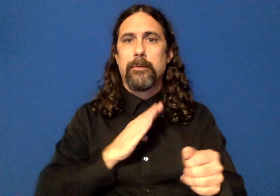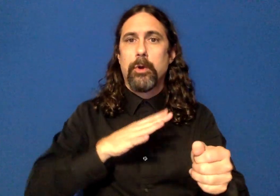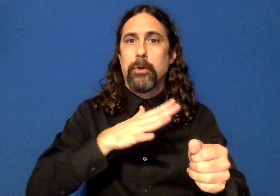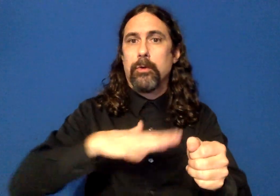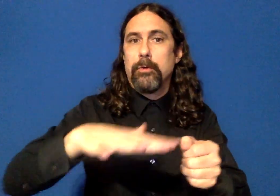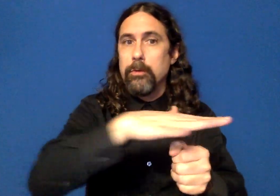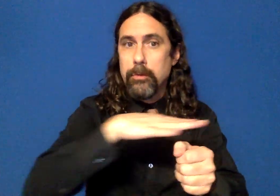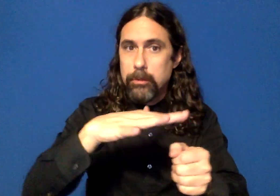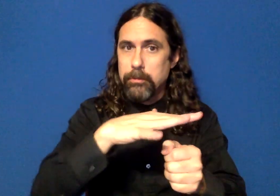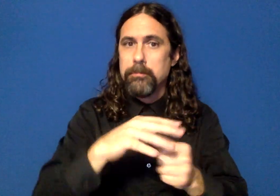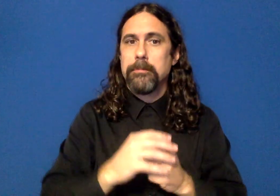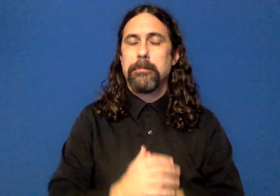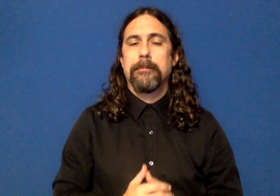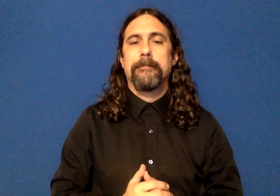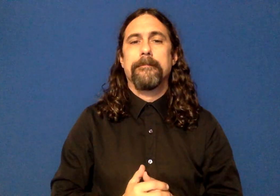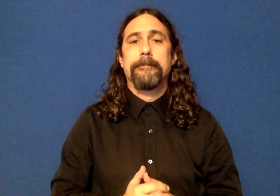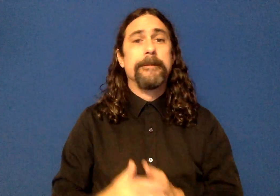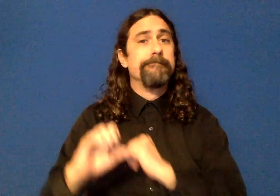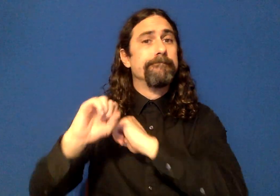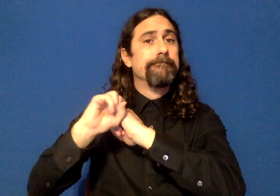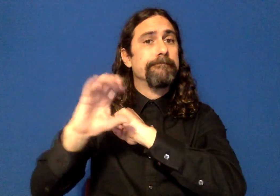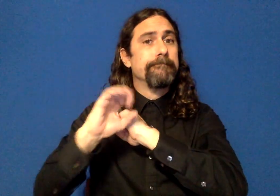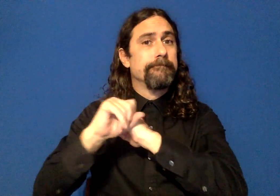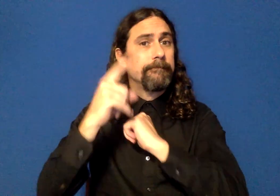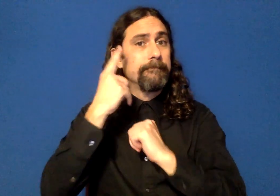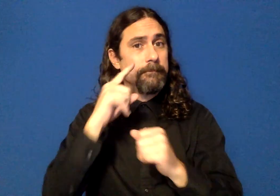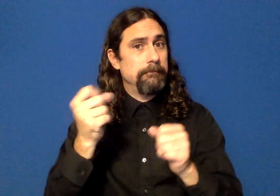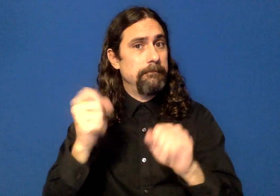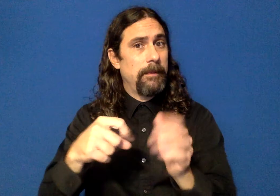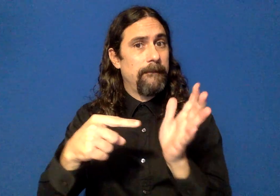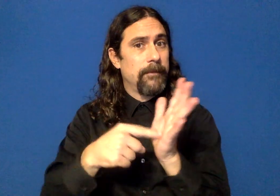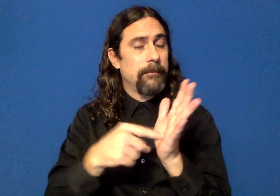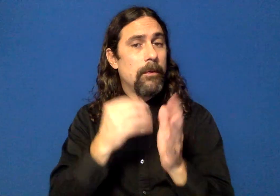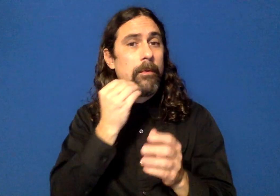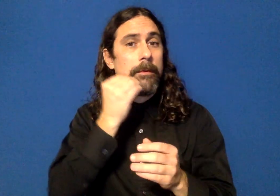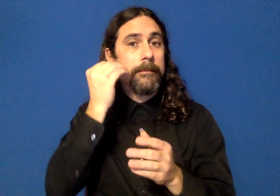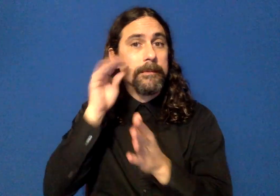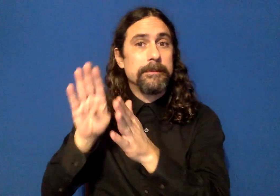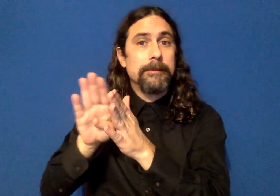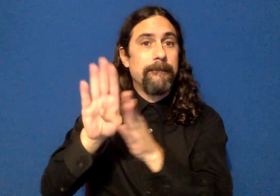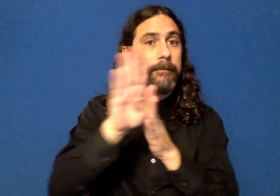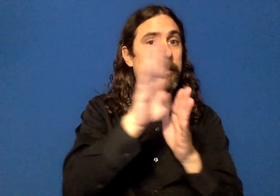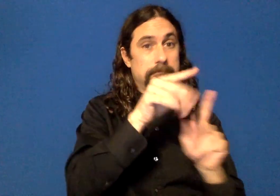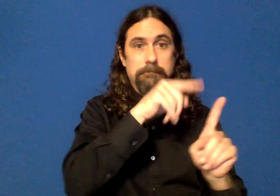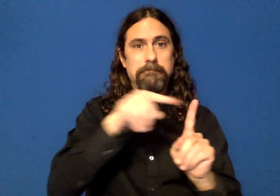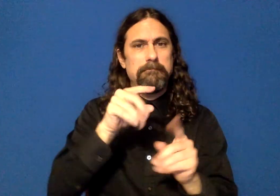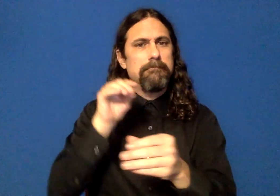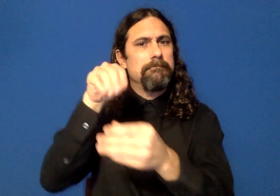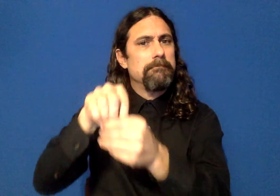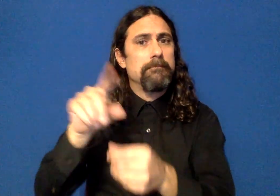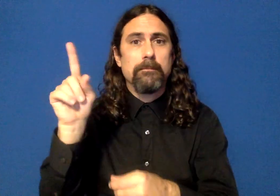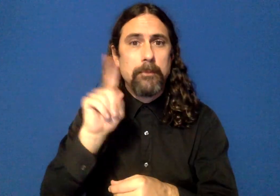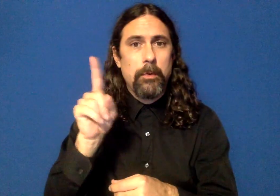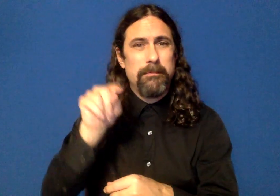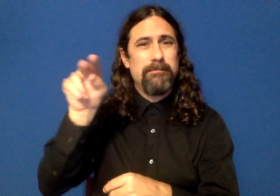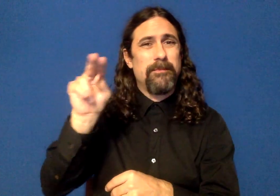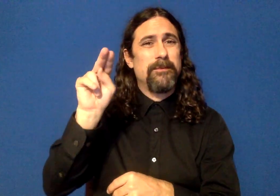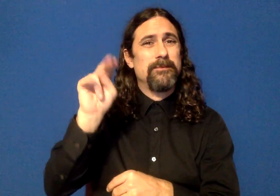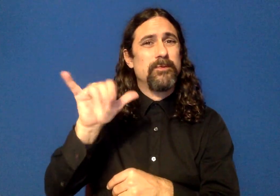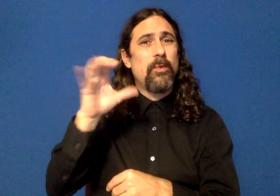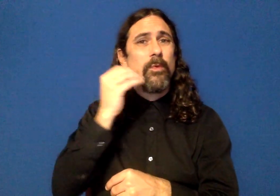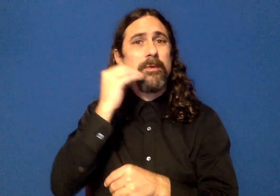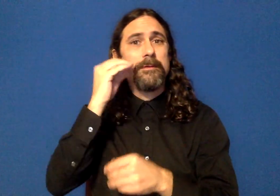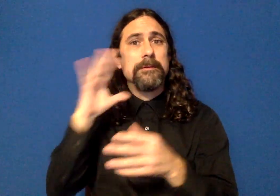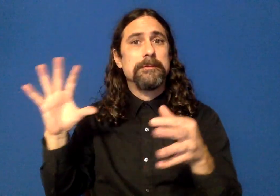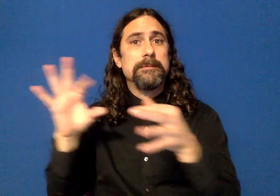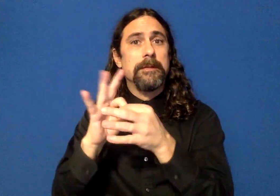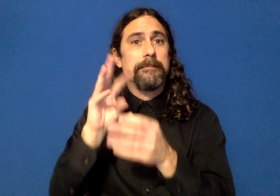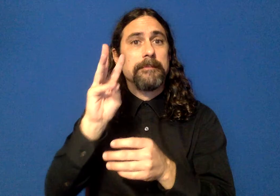Advertisements for affordable housing developments are on the Open Lotteries page of NYC Housing